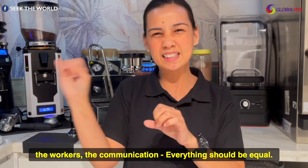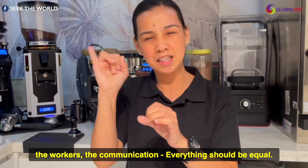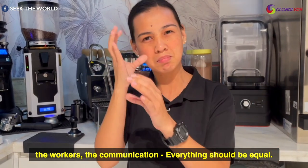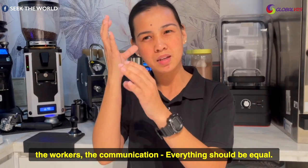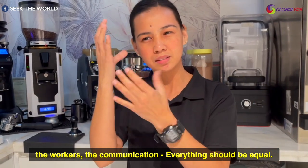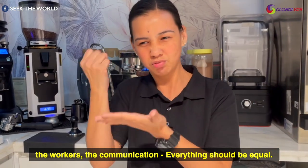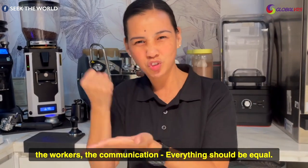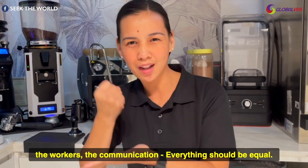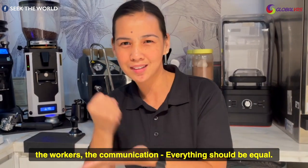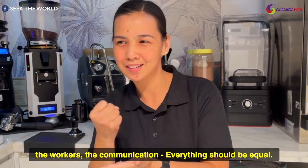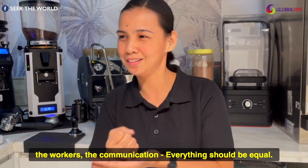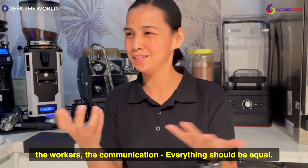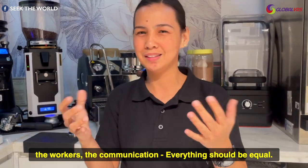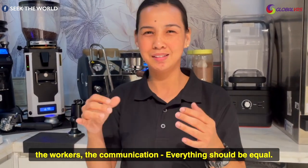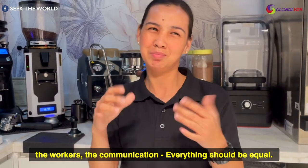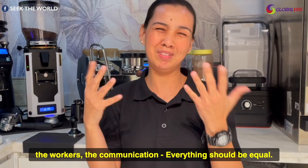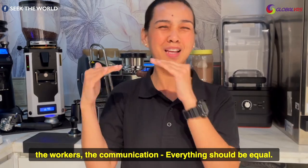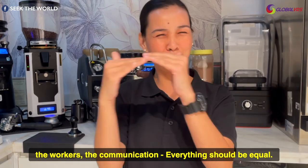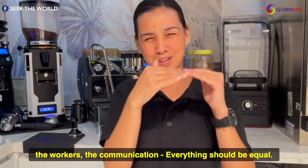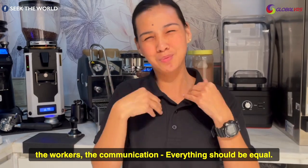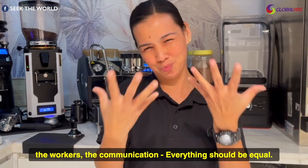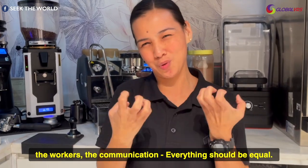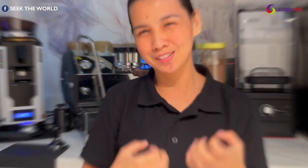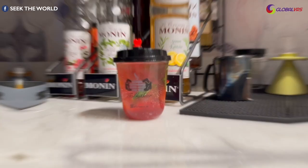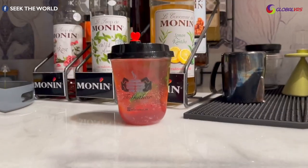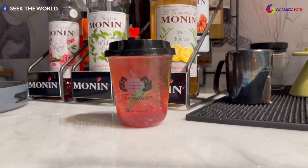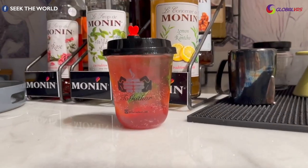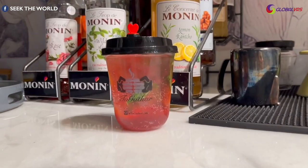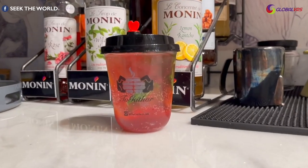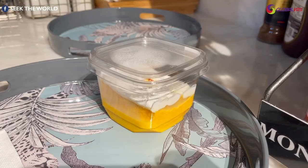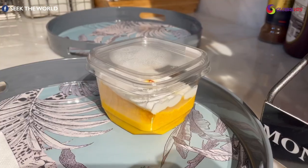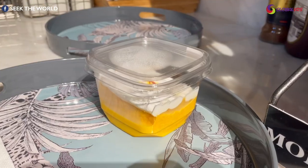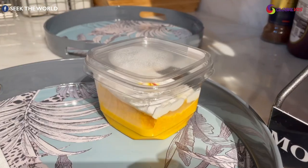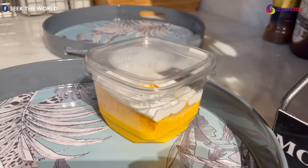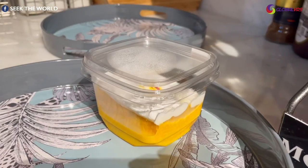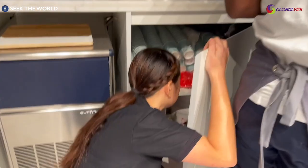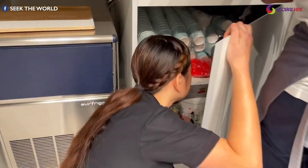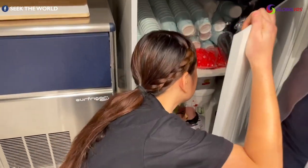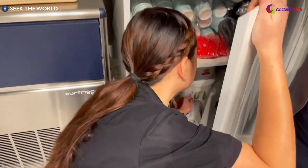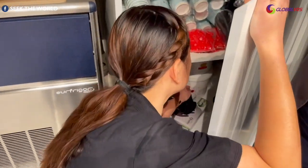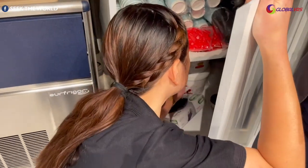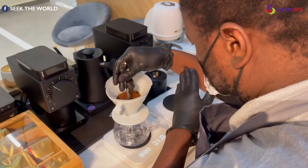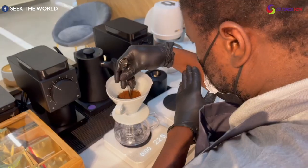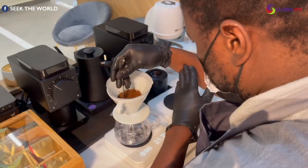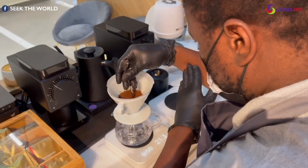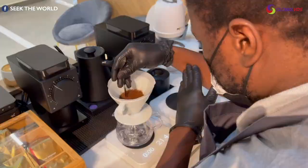How do we communicate with hearing coworkers? Sometime we read lips, or write things down.